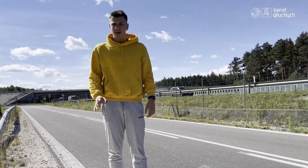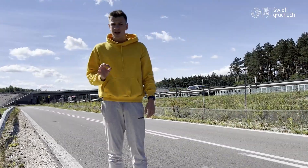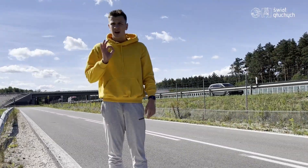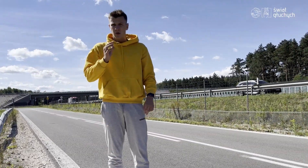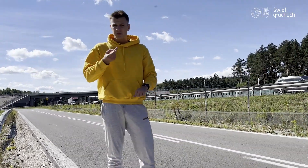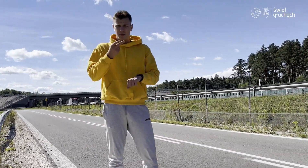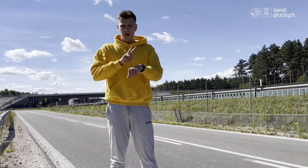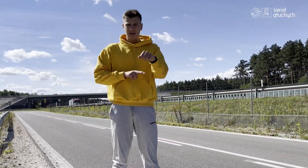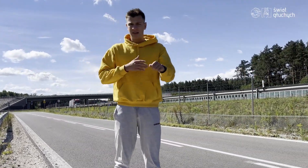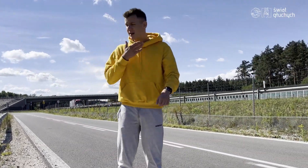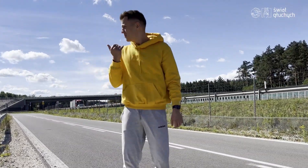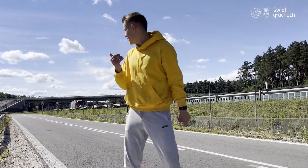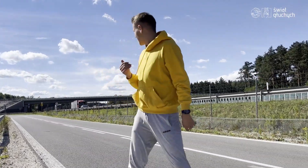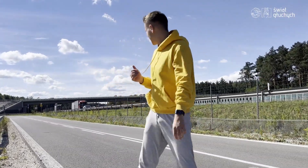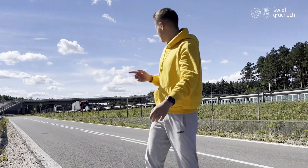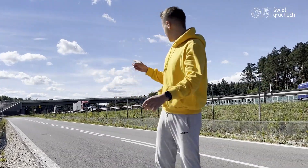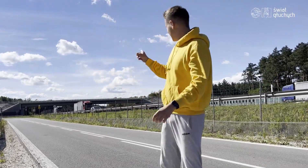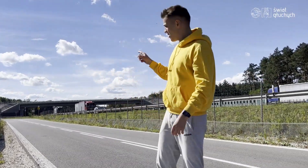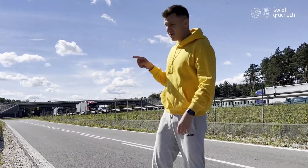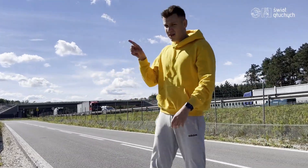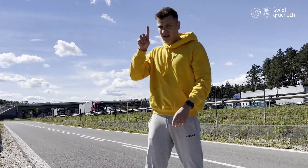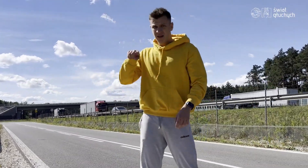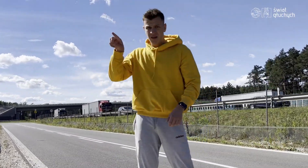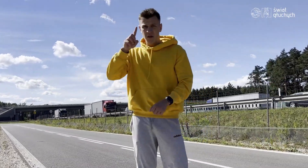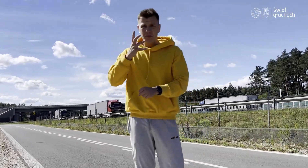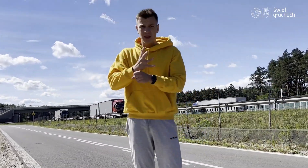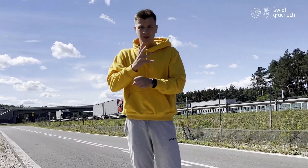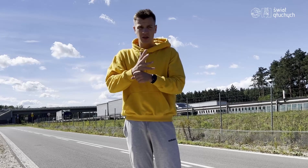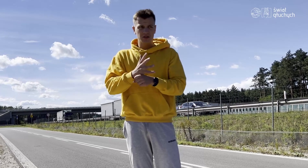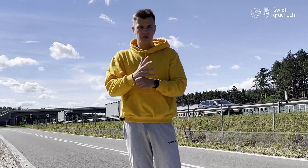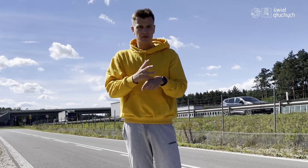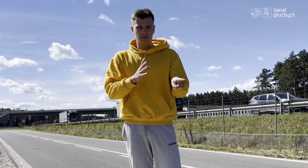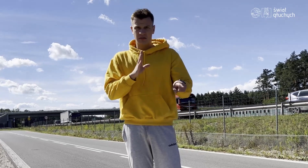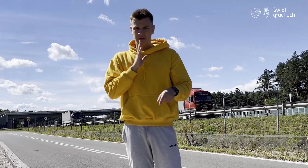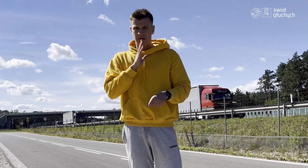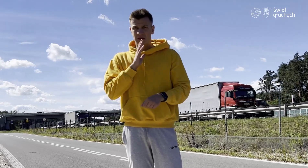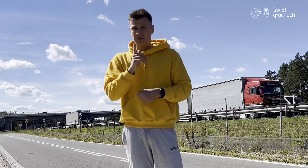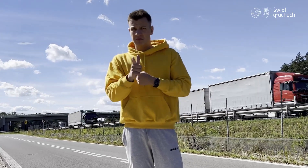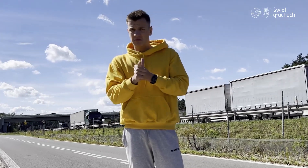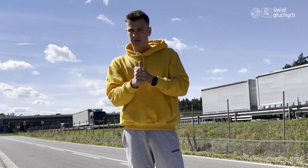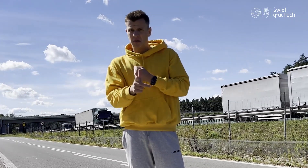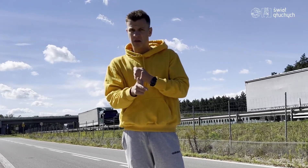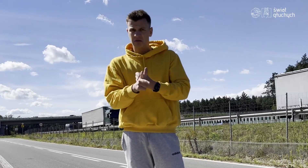It's a good thing the police weren't there, because there's a 50 limit, and I was going with 70 or 80.